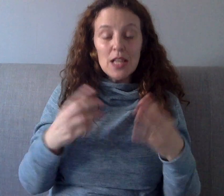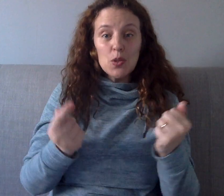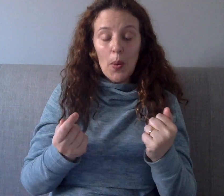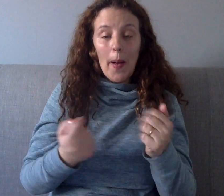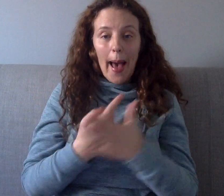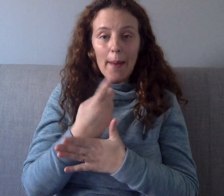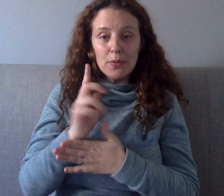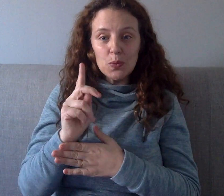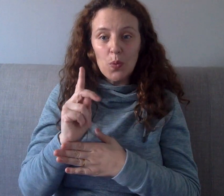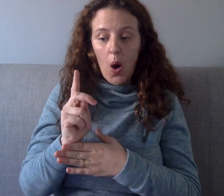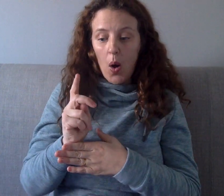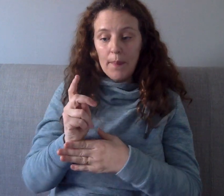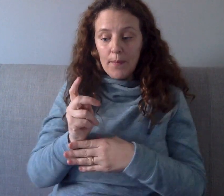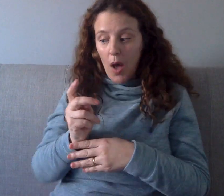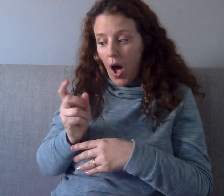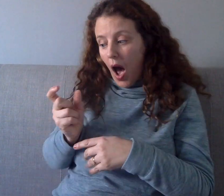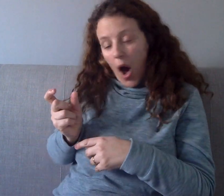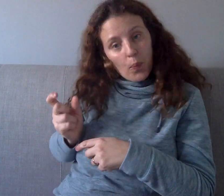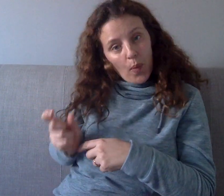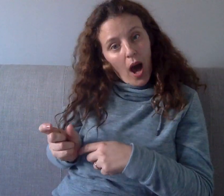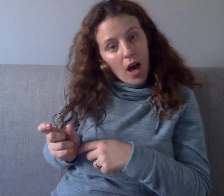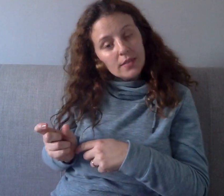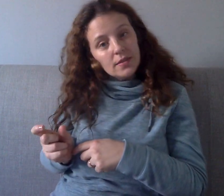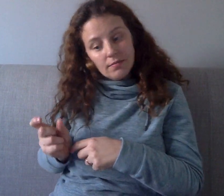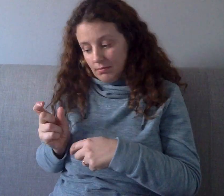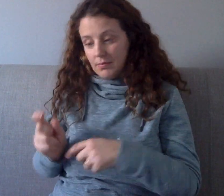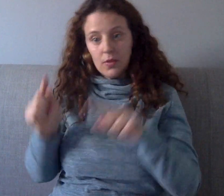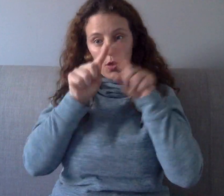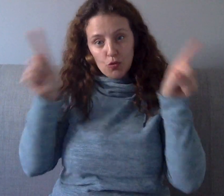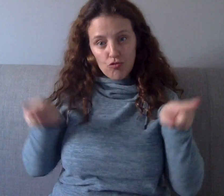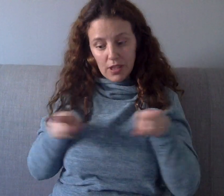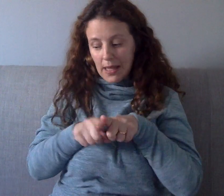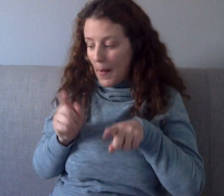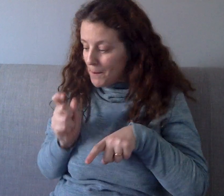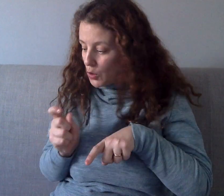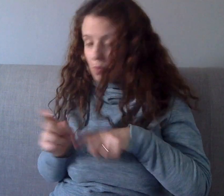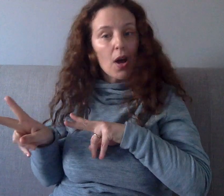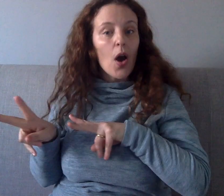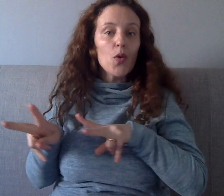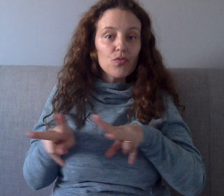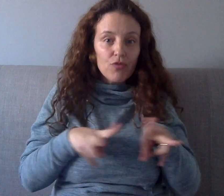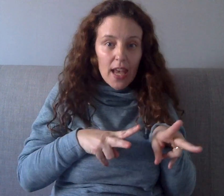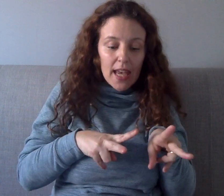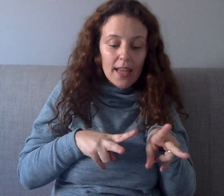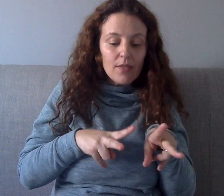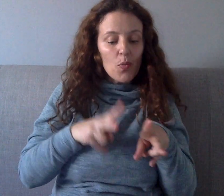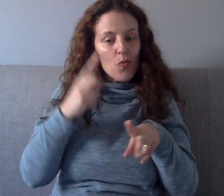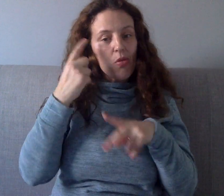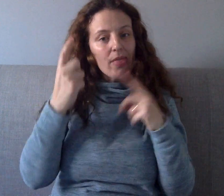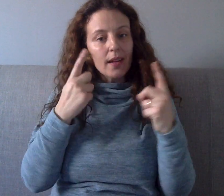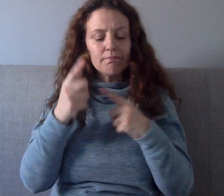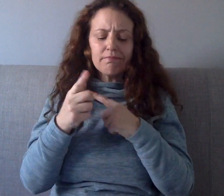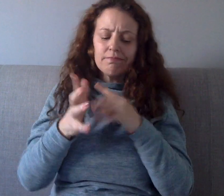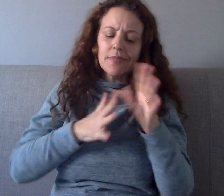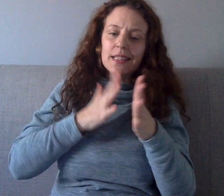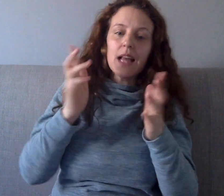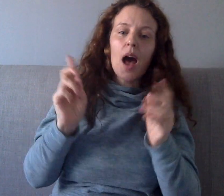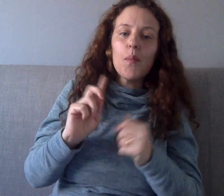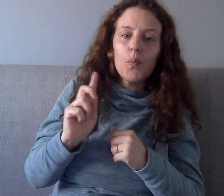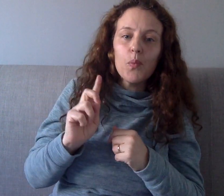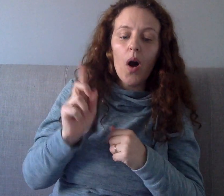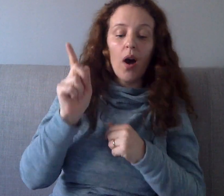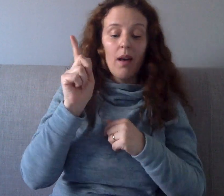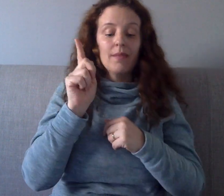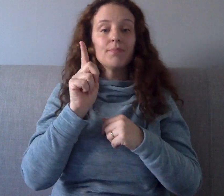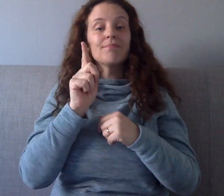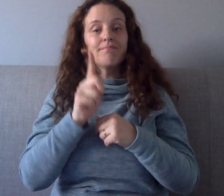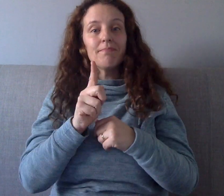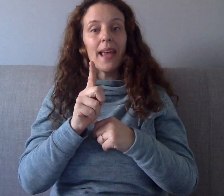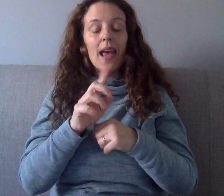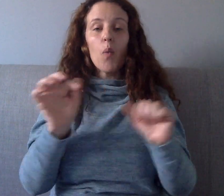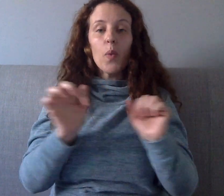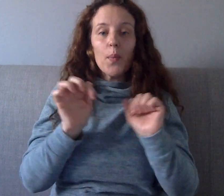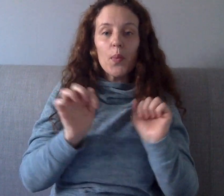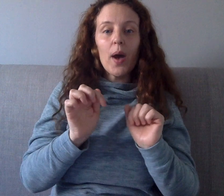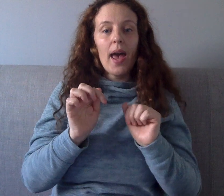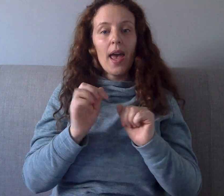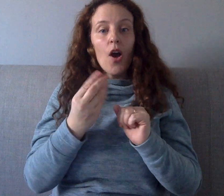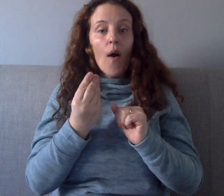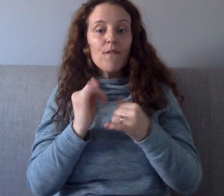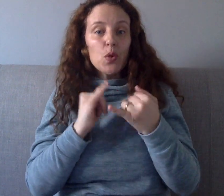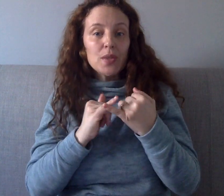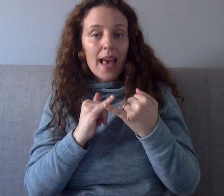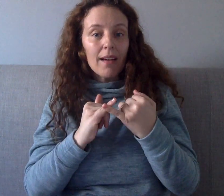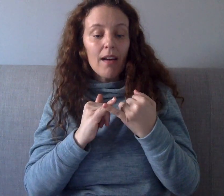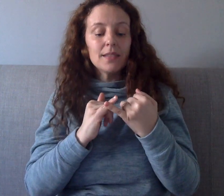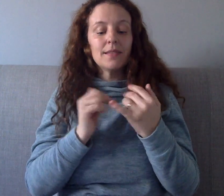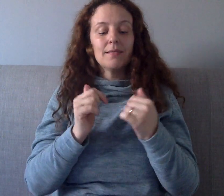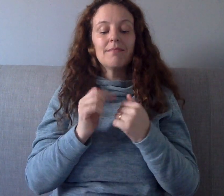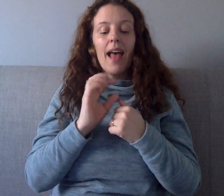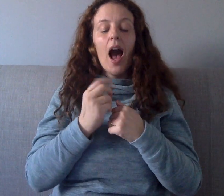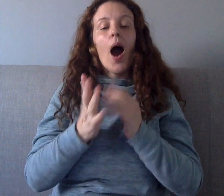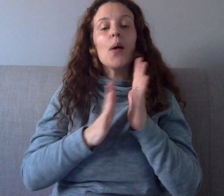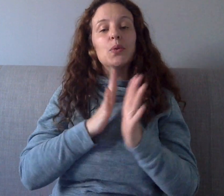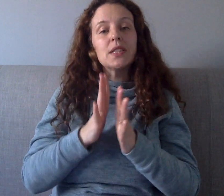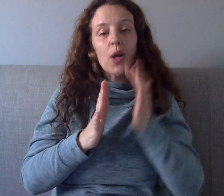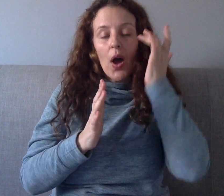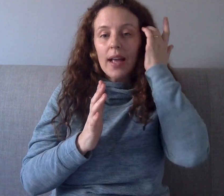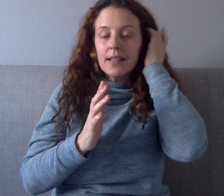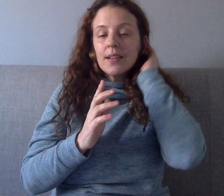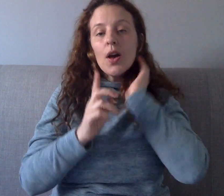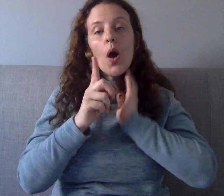So what happens? A word will come up on the screen and think about how you would sign it. After a few seconds I will sign it.